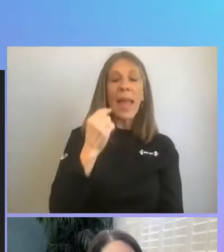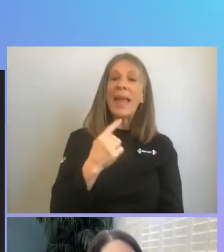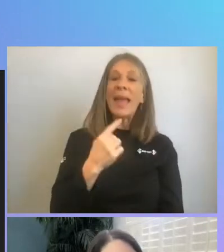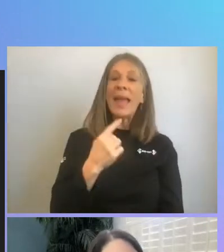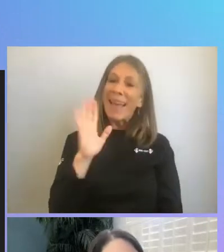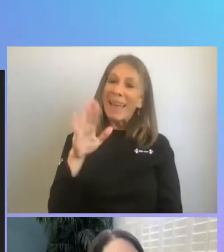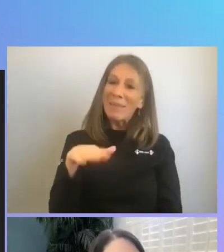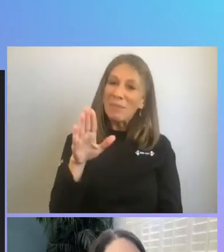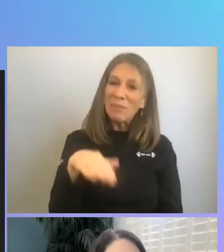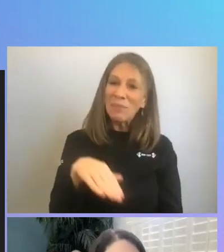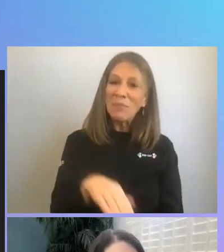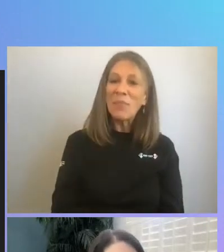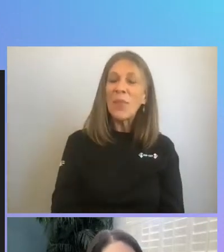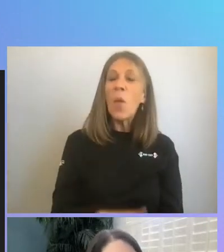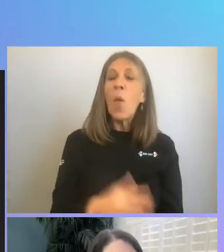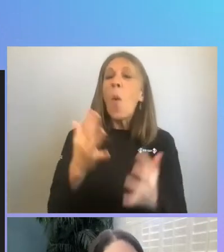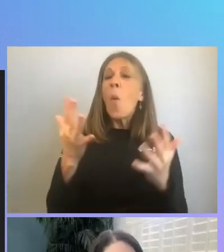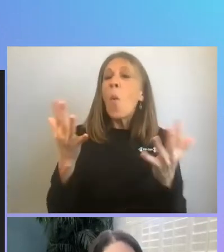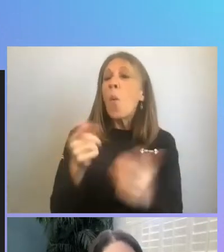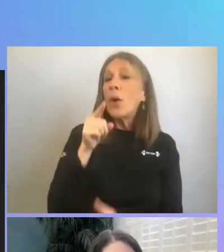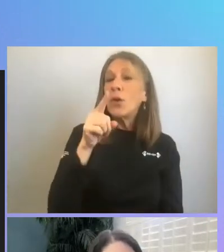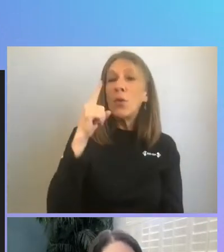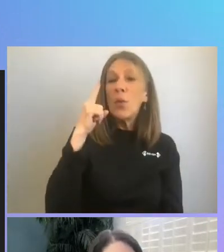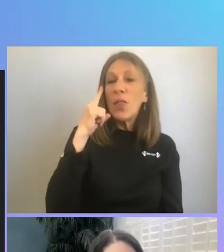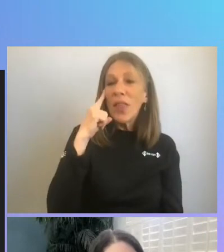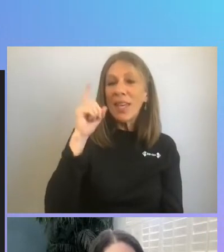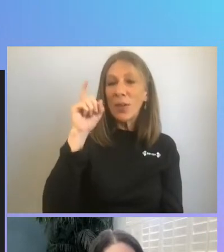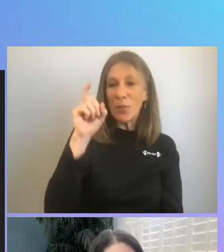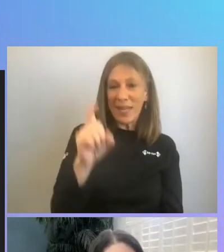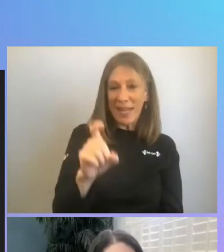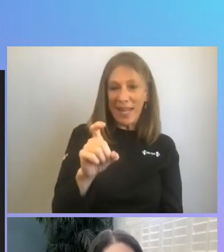what do you think it takes to get this testing done? An